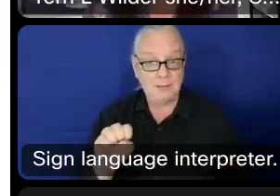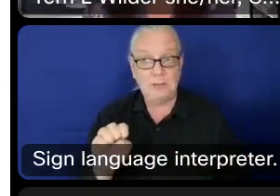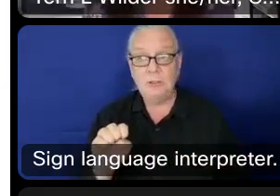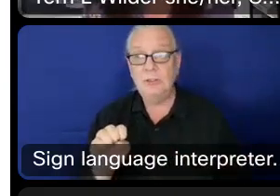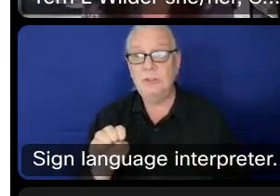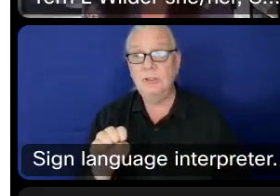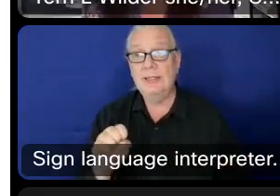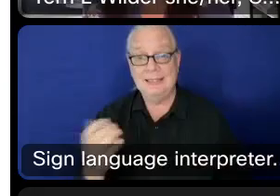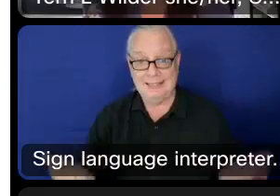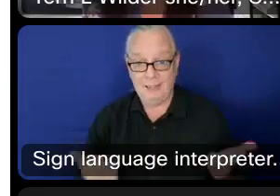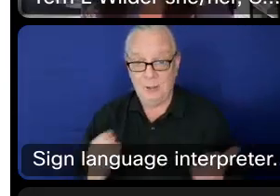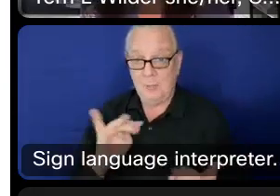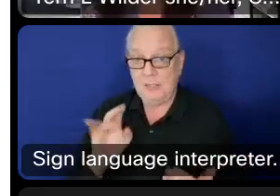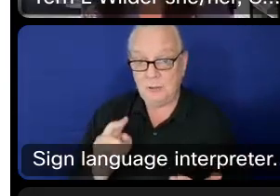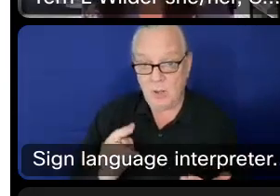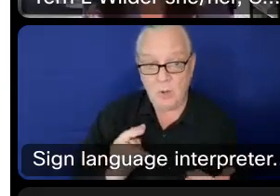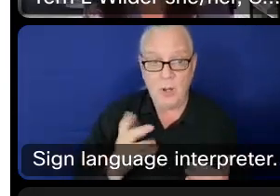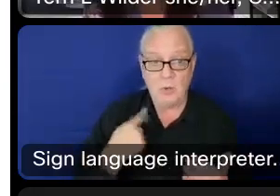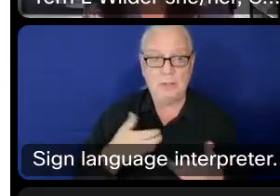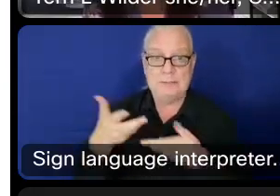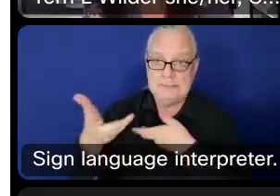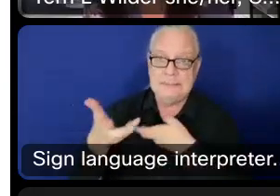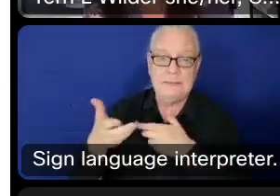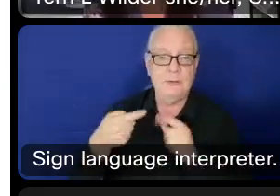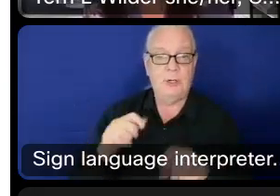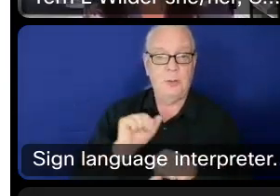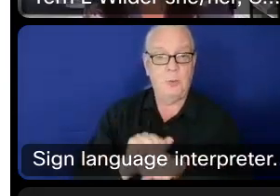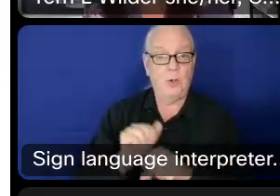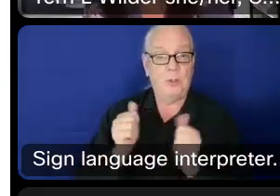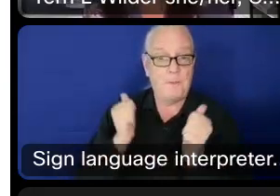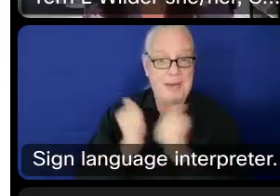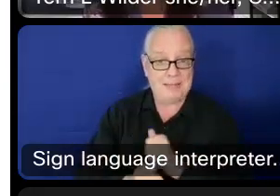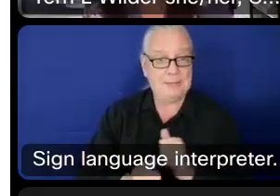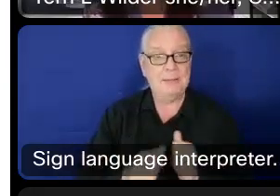Minnesota working to pass an LGBTQ+ and HIV long-term